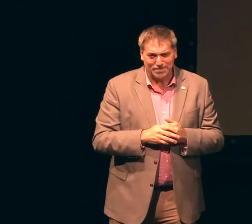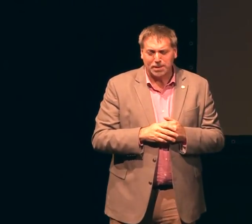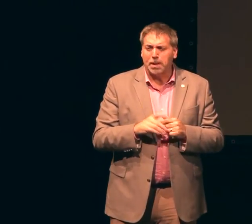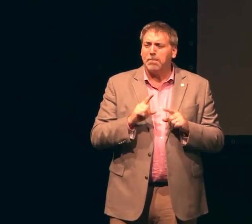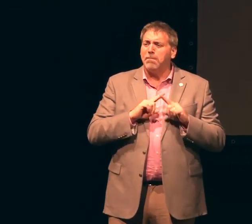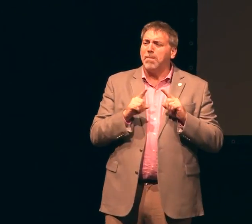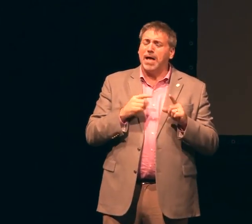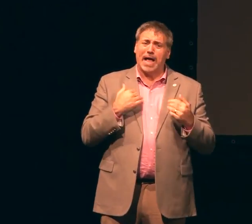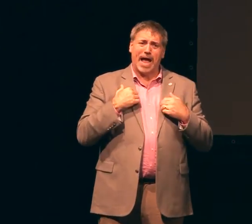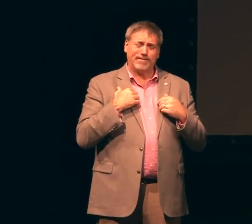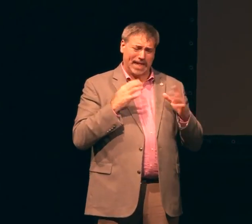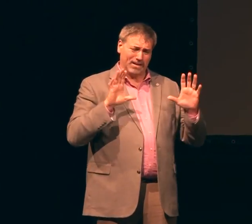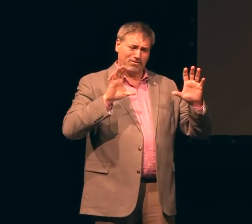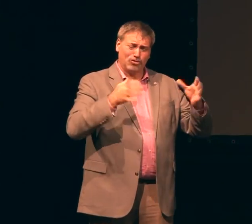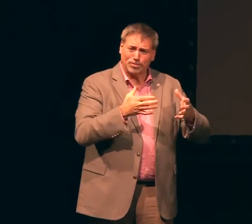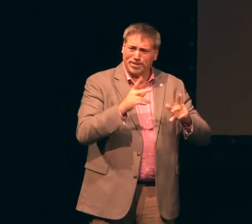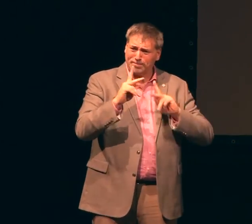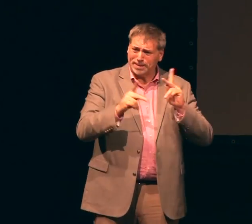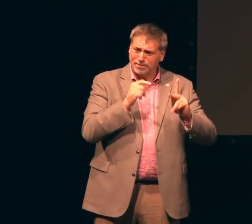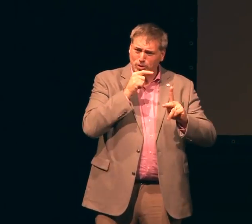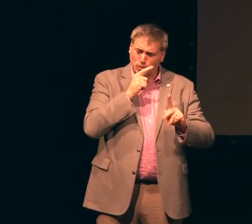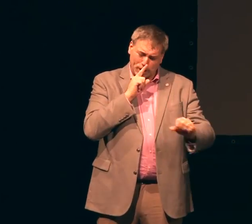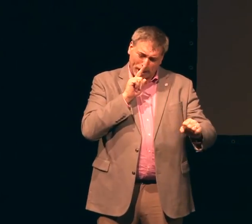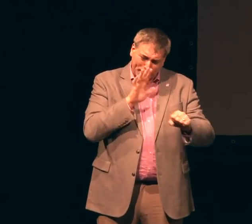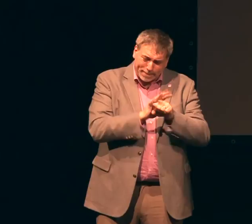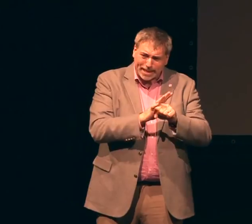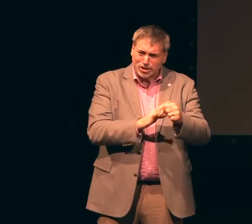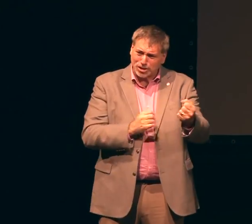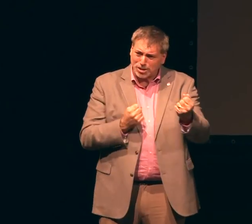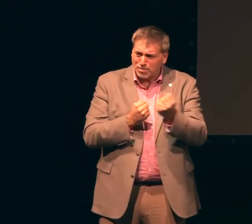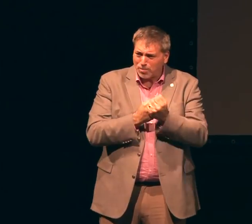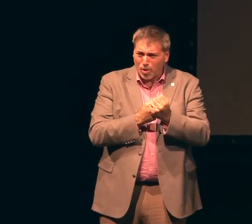not easy. But I have a group of people who are